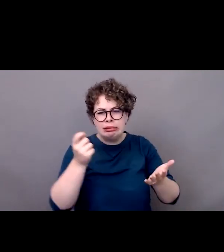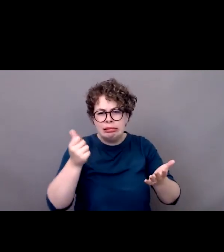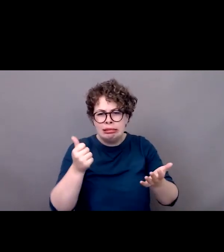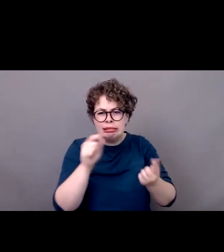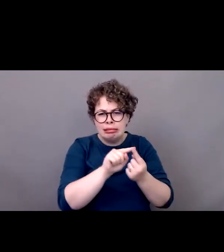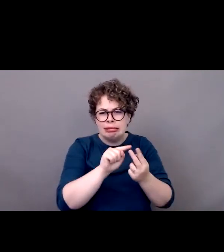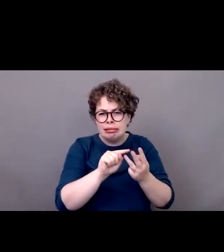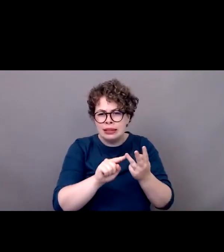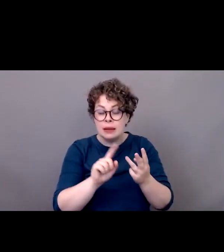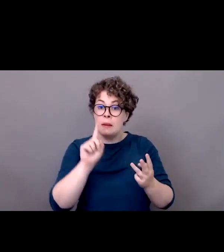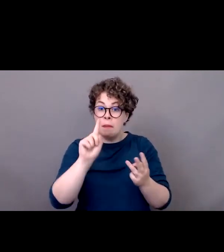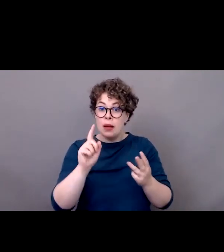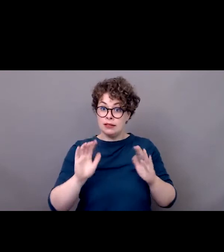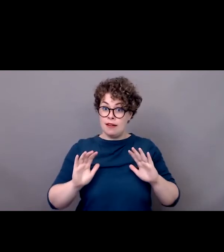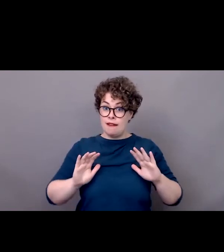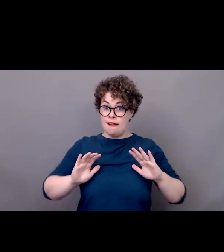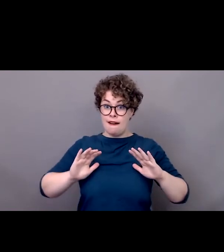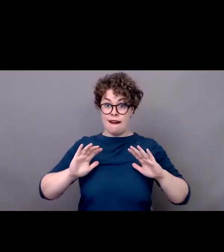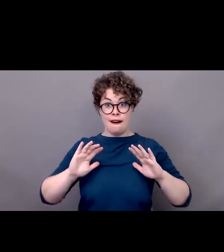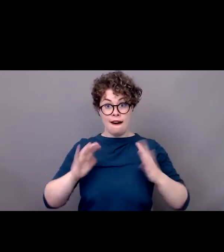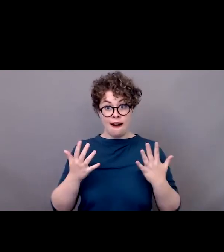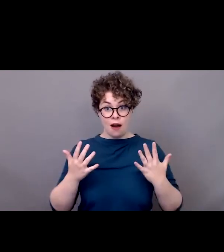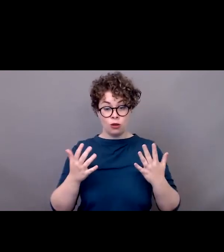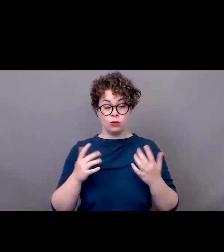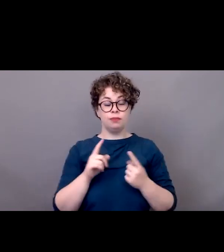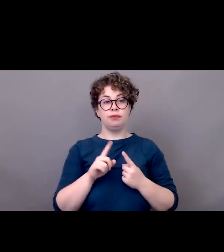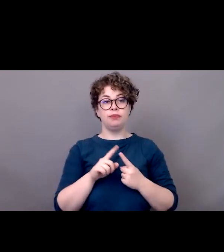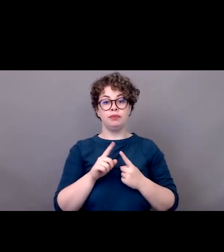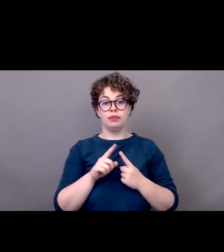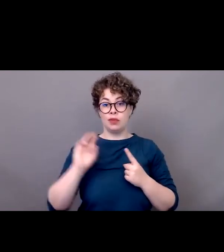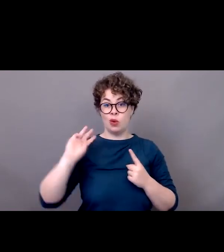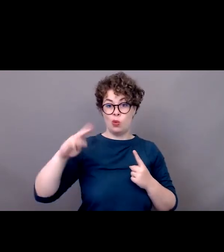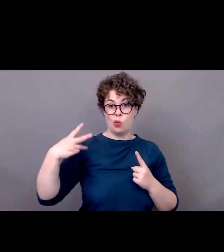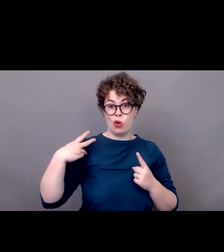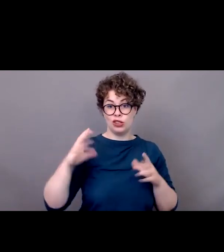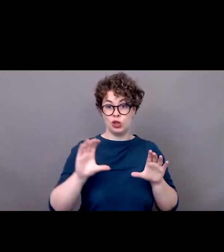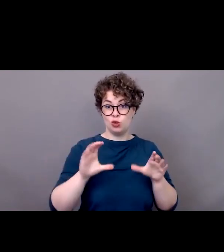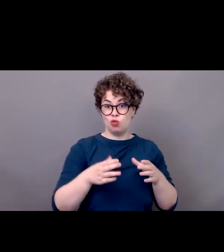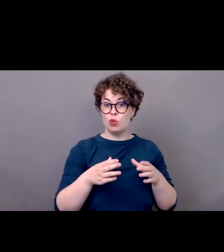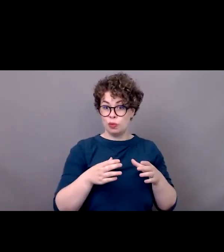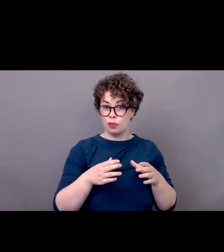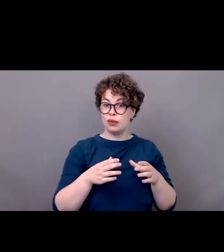comparable data of persons with disabilities are the Washington Group set of questions. They are